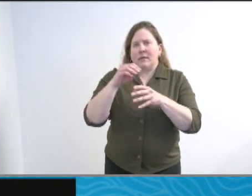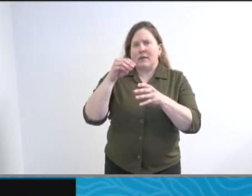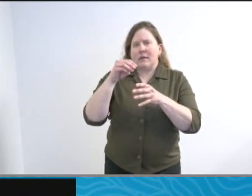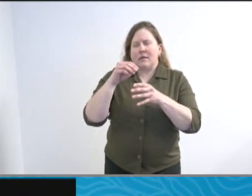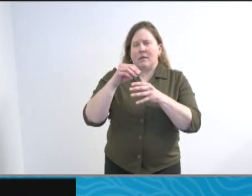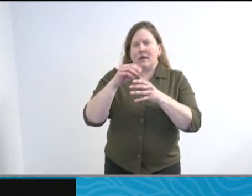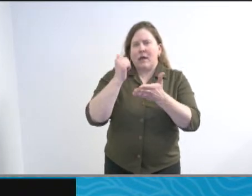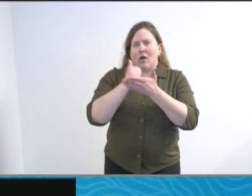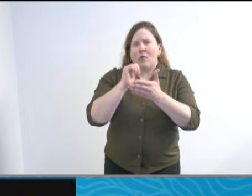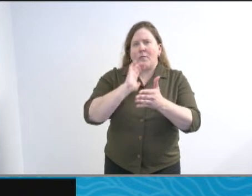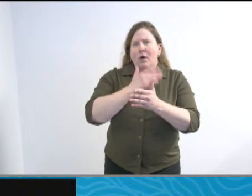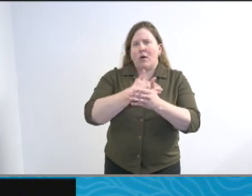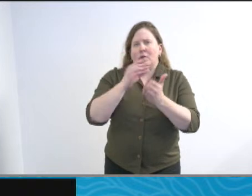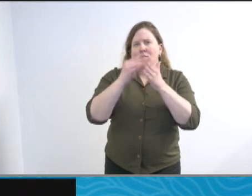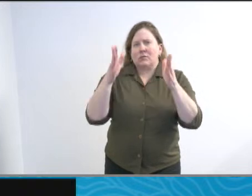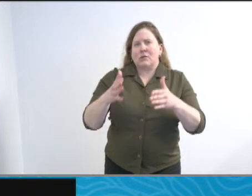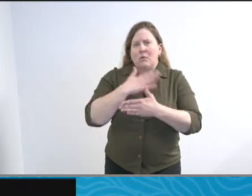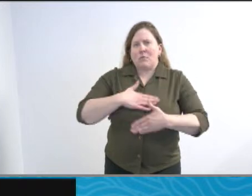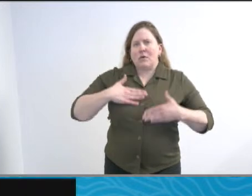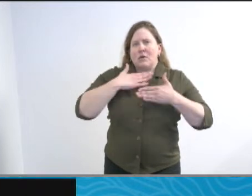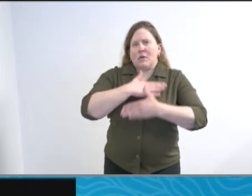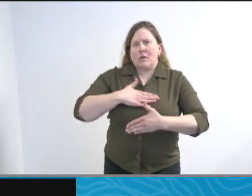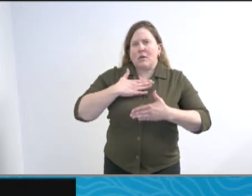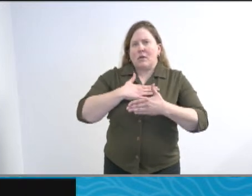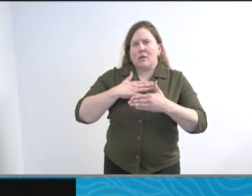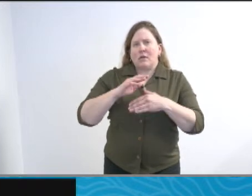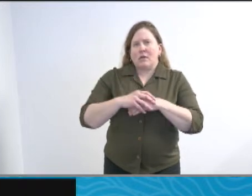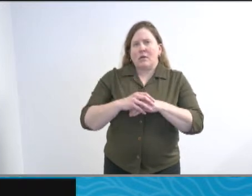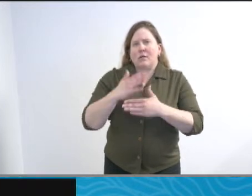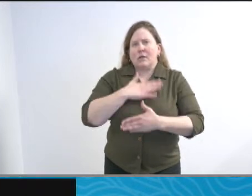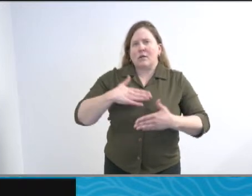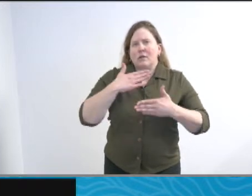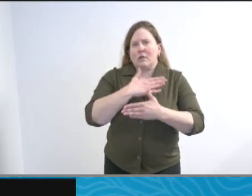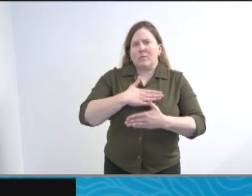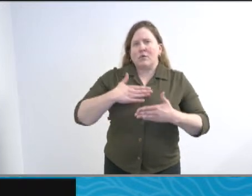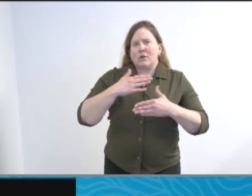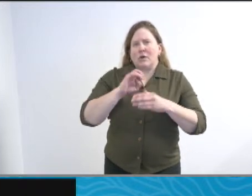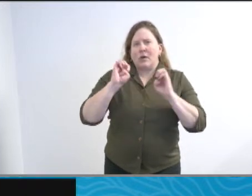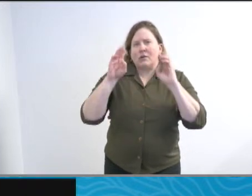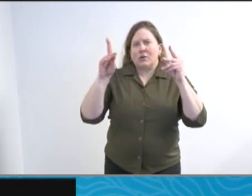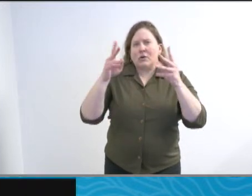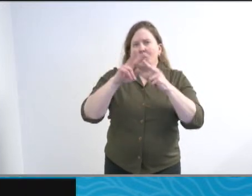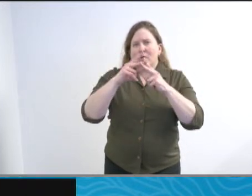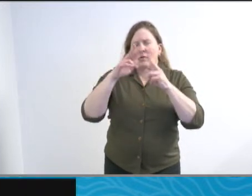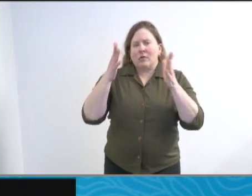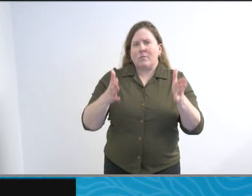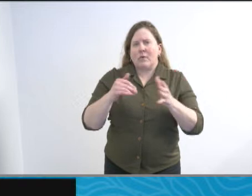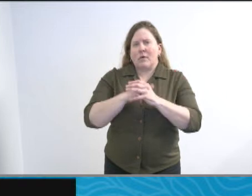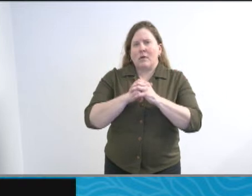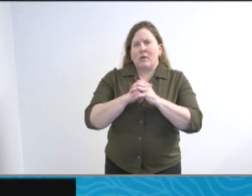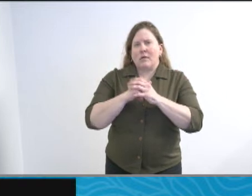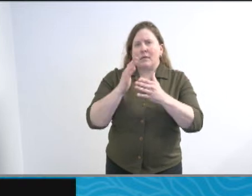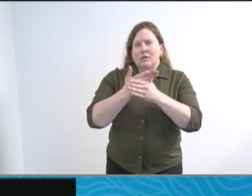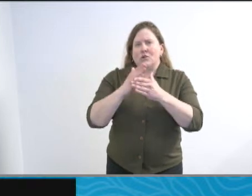So we really appreciate you, we appreciate our educational partners for continuing to work alongside us, sharing your thoughts,